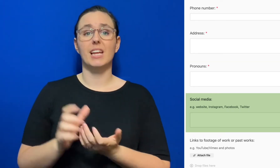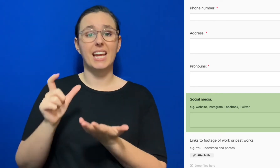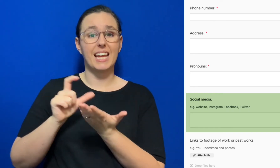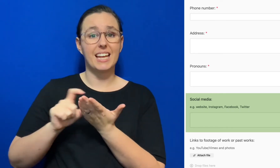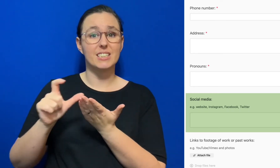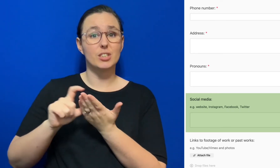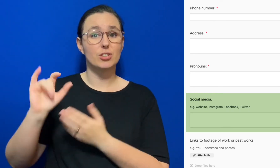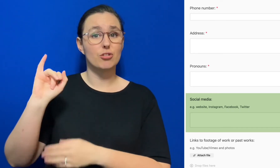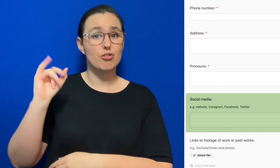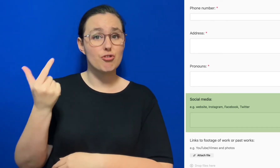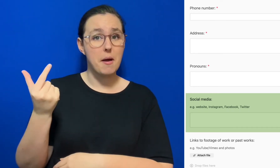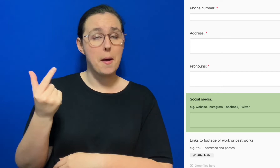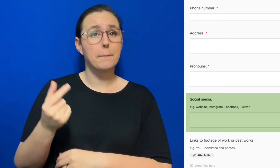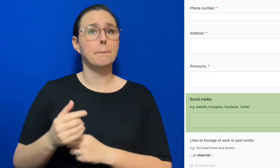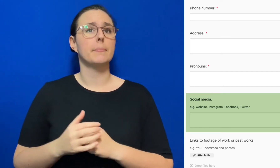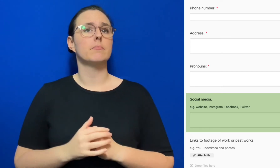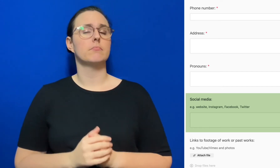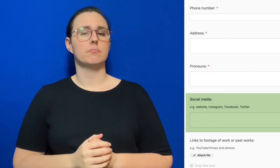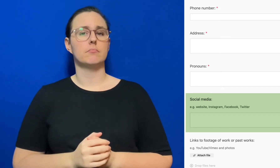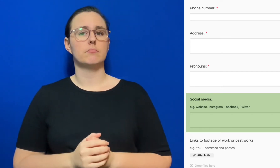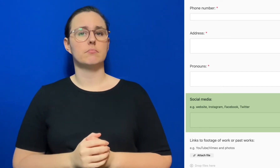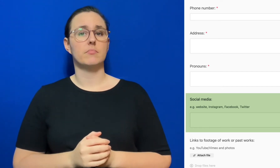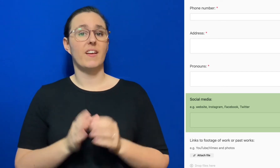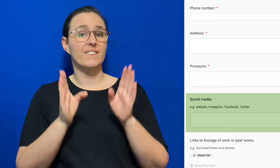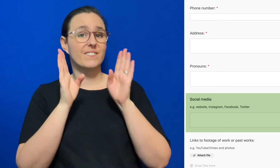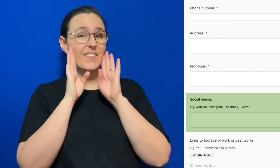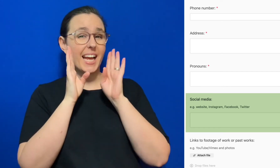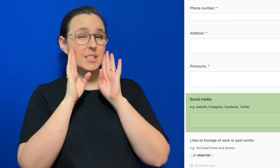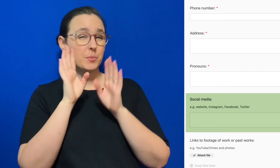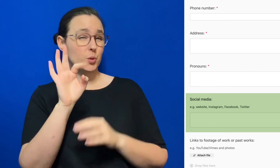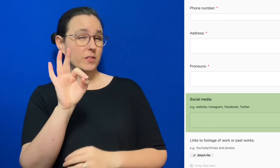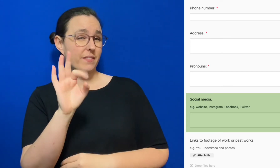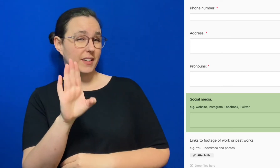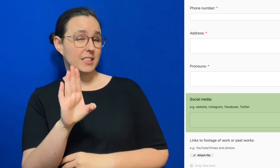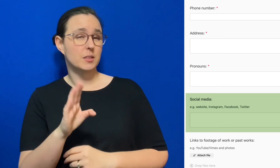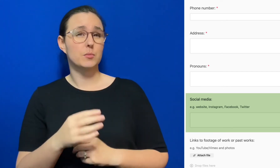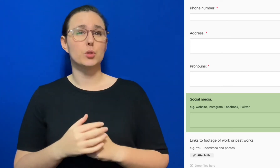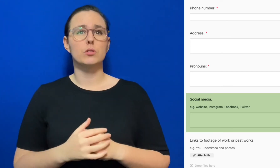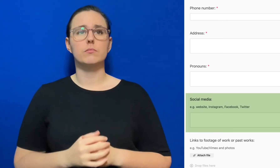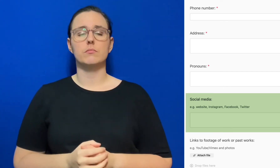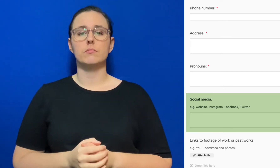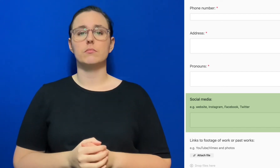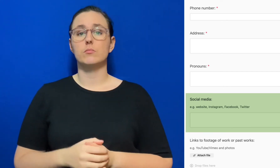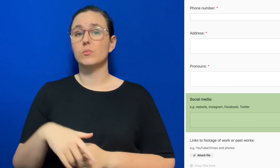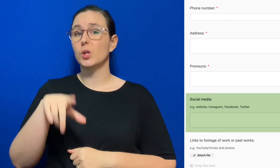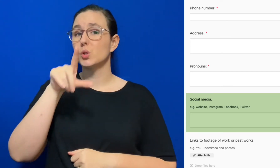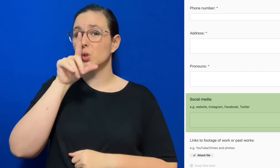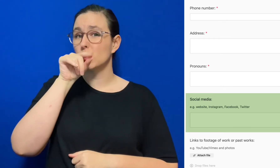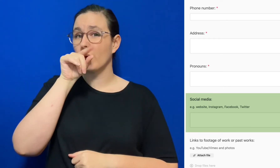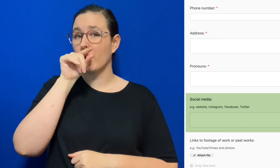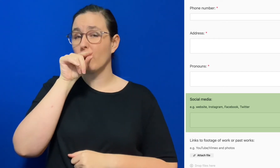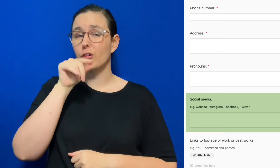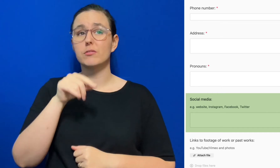Instagram Facebook Twitter